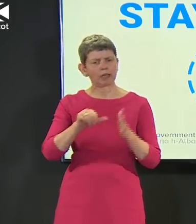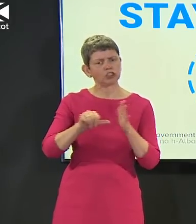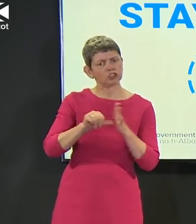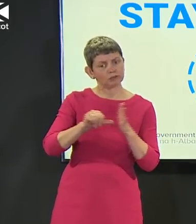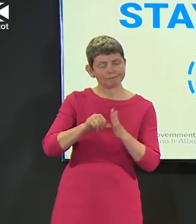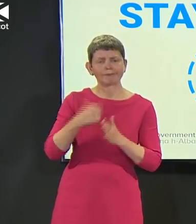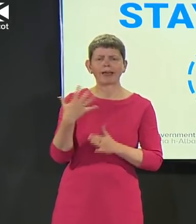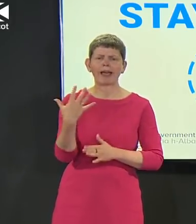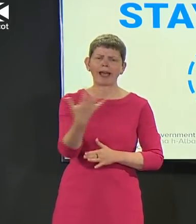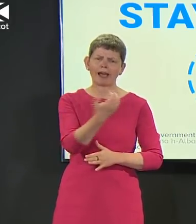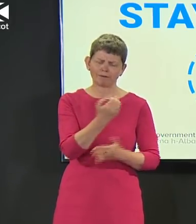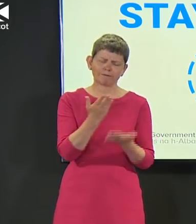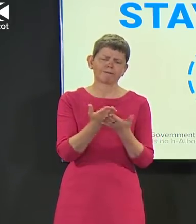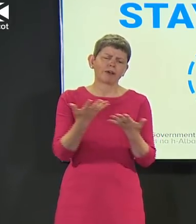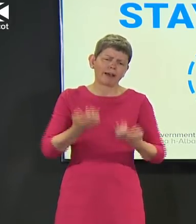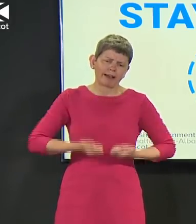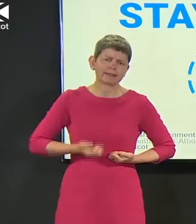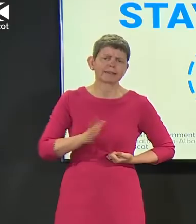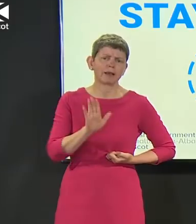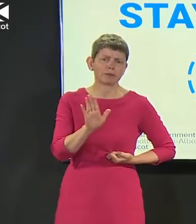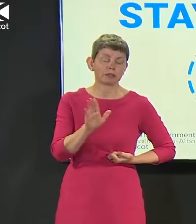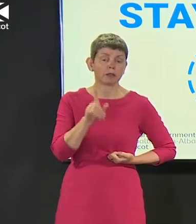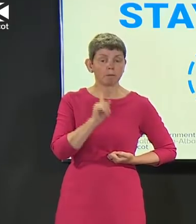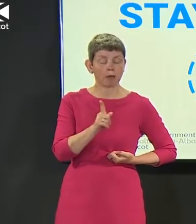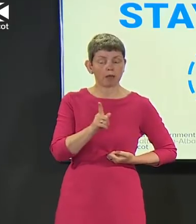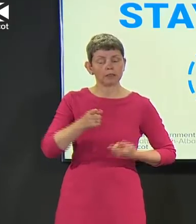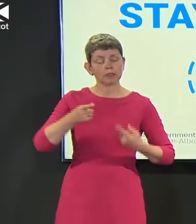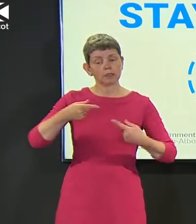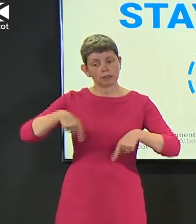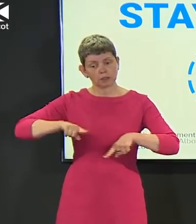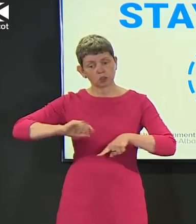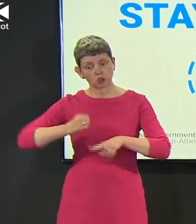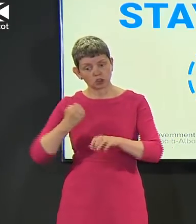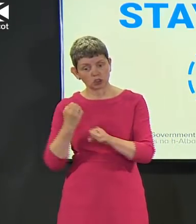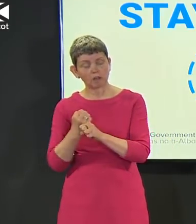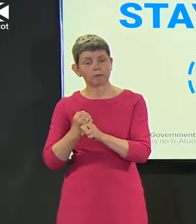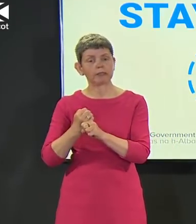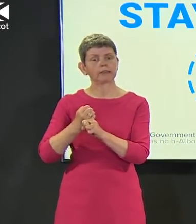but we are trying and have and the SQA have done that in consultation with teachers to put in place